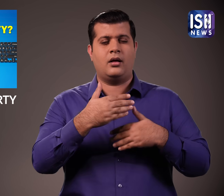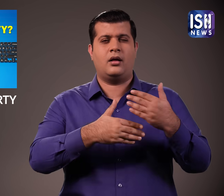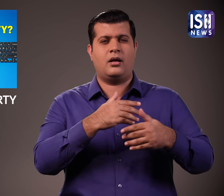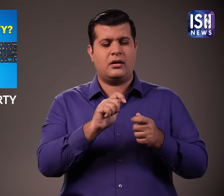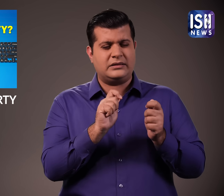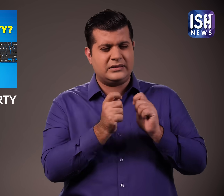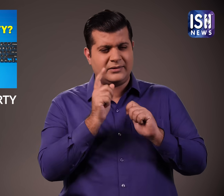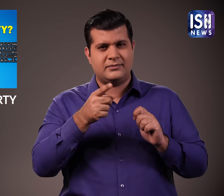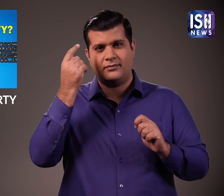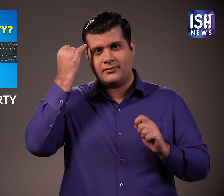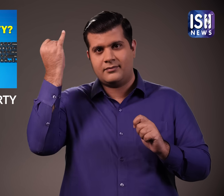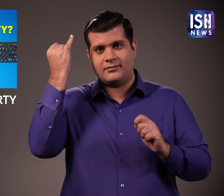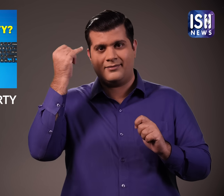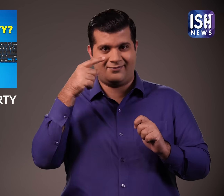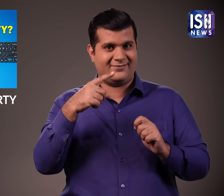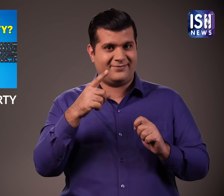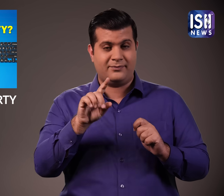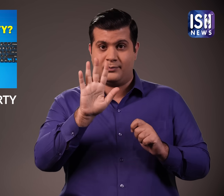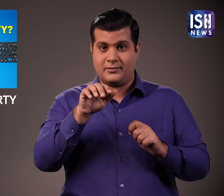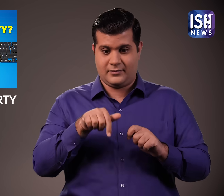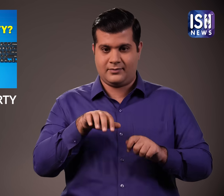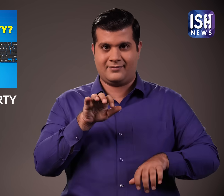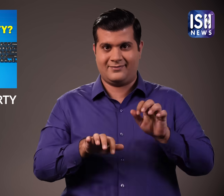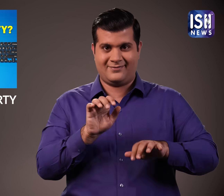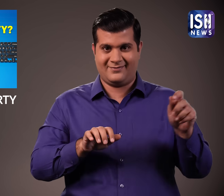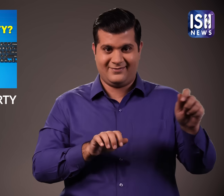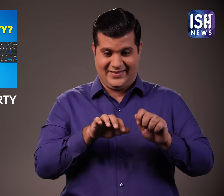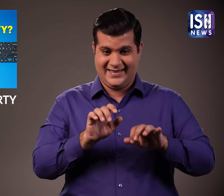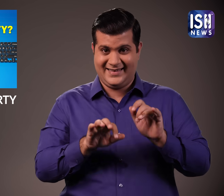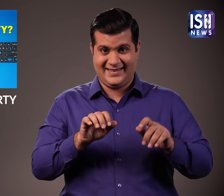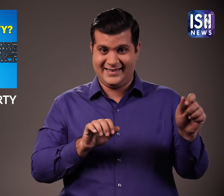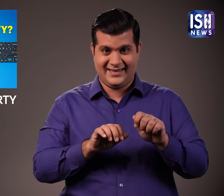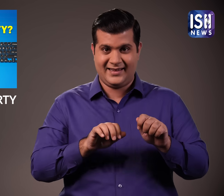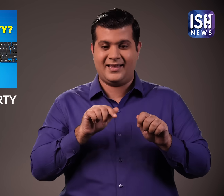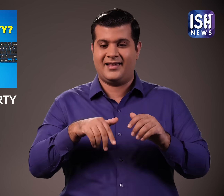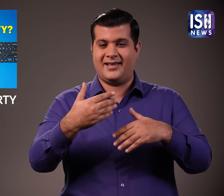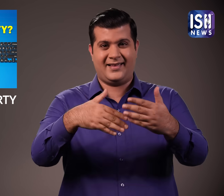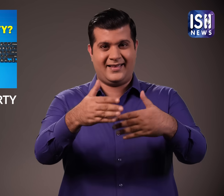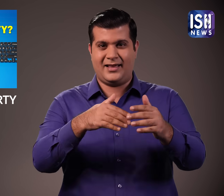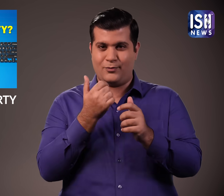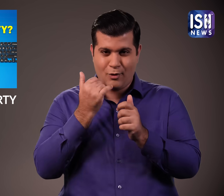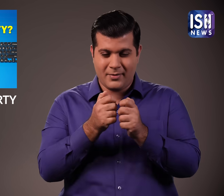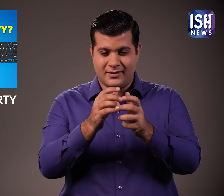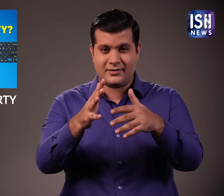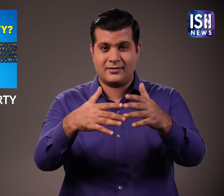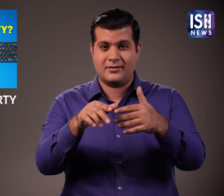Then people thought of ways to send message and invented typewriters and then later mobiles.